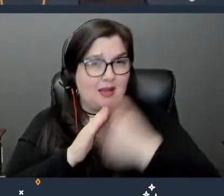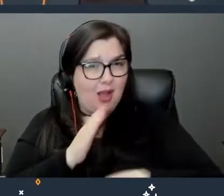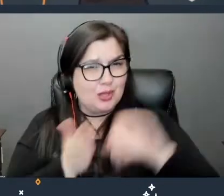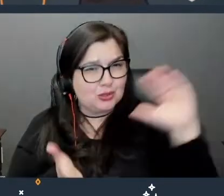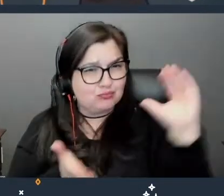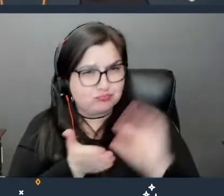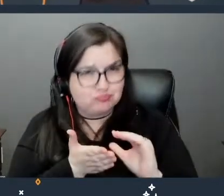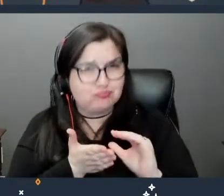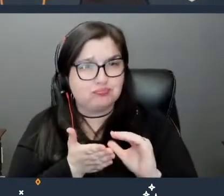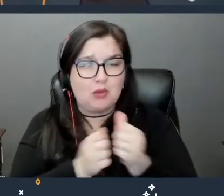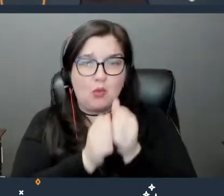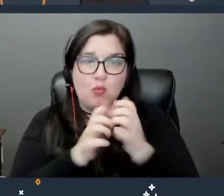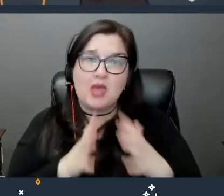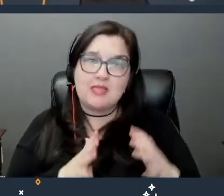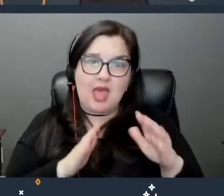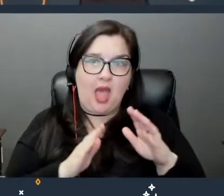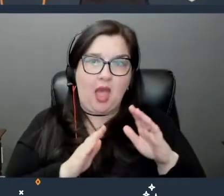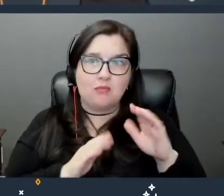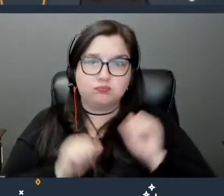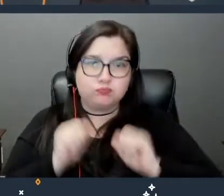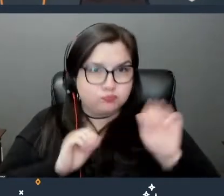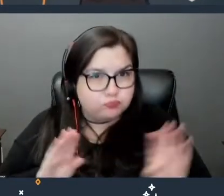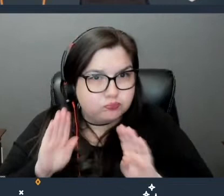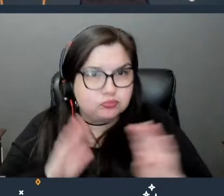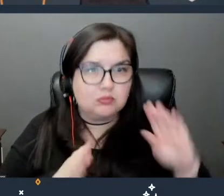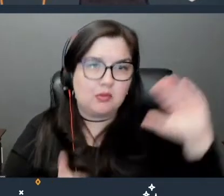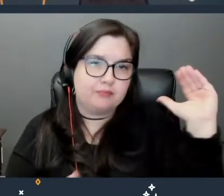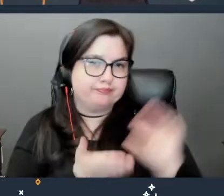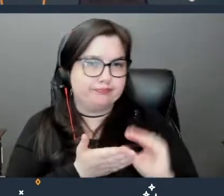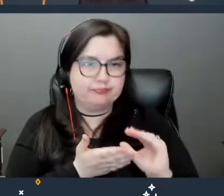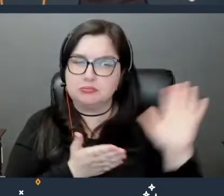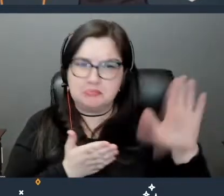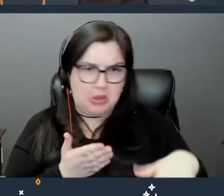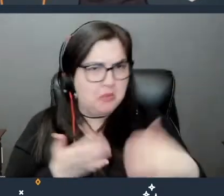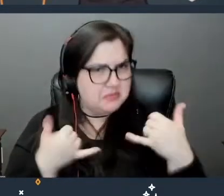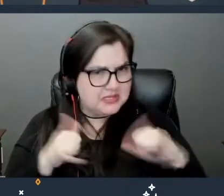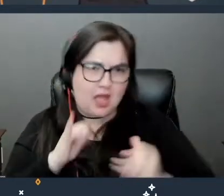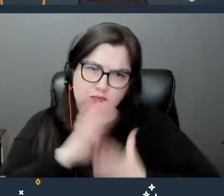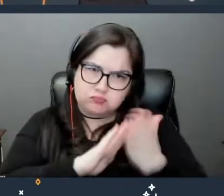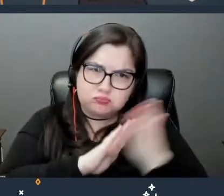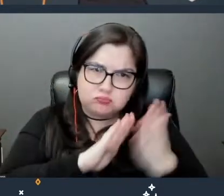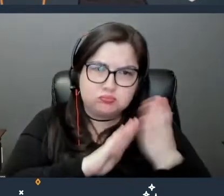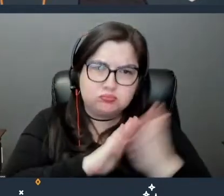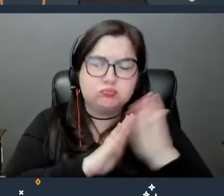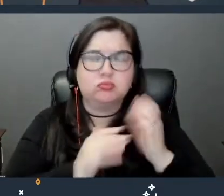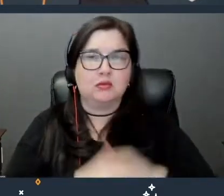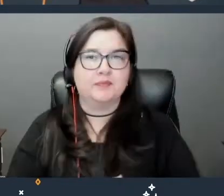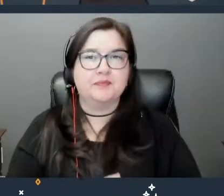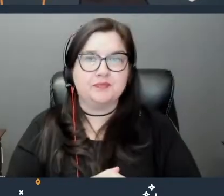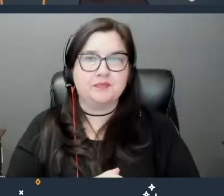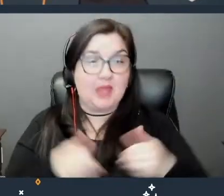and being able to easily share data across the different boundaries that exist in an organization, therefore allowing you to make decisions